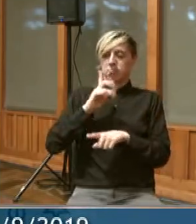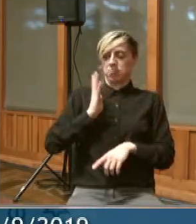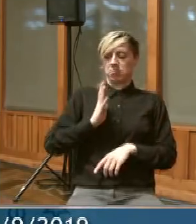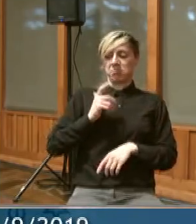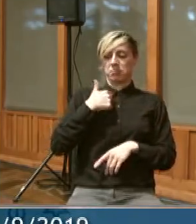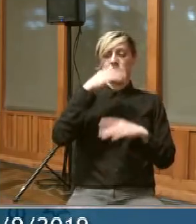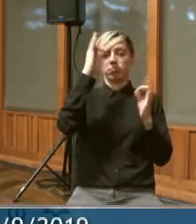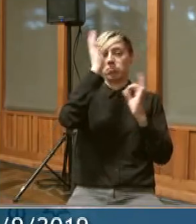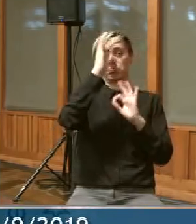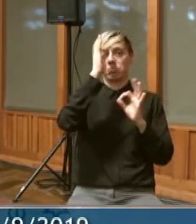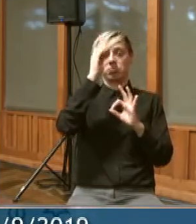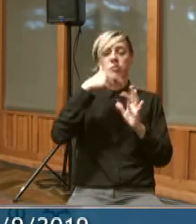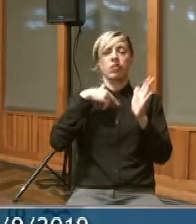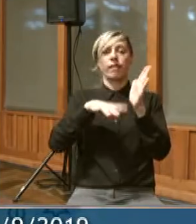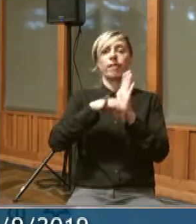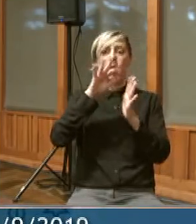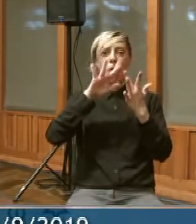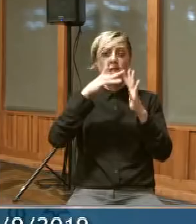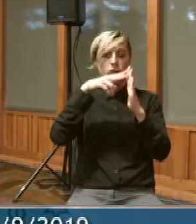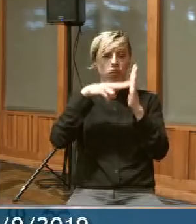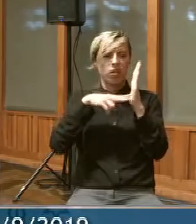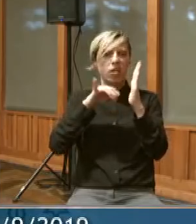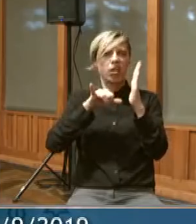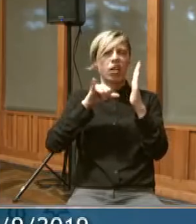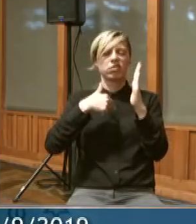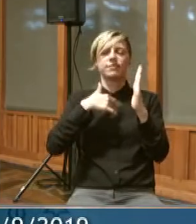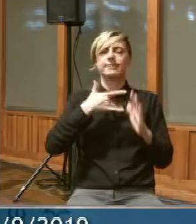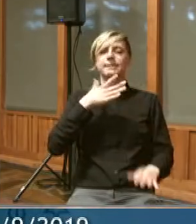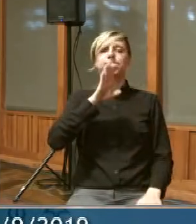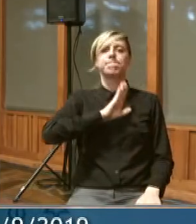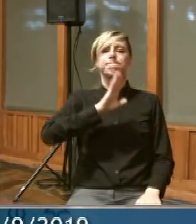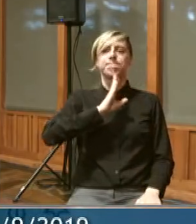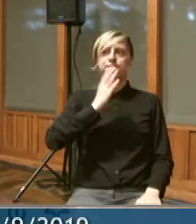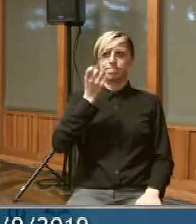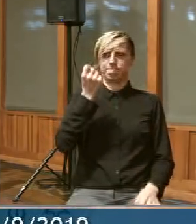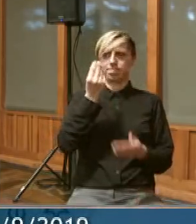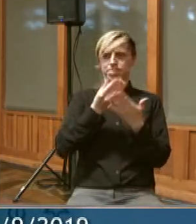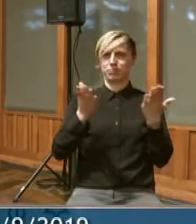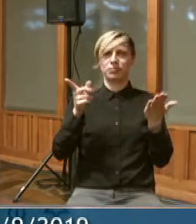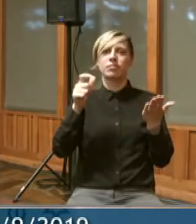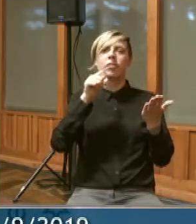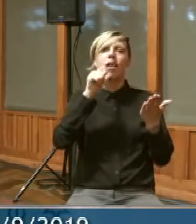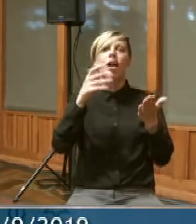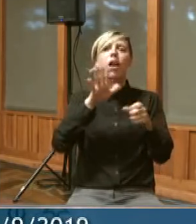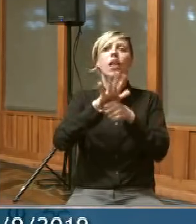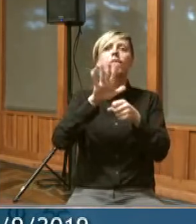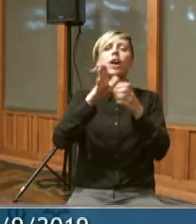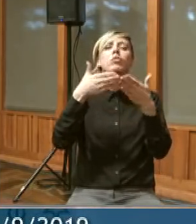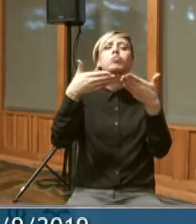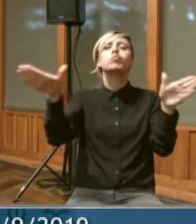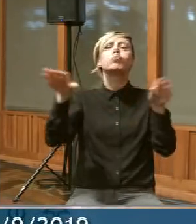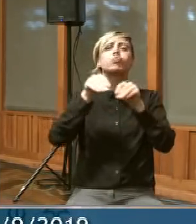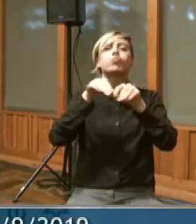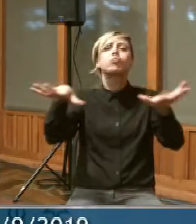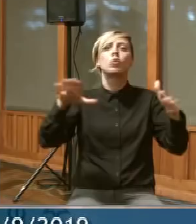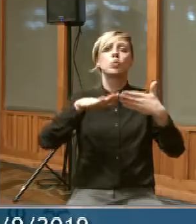OF THIS UNTIL RECENTLY. I'M FRUSTRATED WITH THE SITUATION. THE BUDGET INFORMATION. I DIDN'T KNOW ANYTHING ABOUT IT UNTIL I FOUND OUT ONLINE.